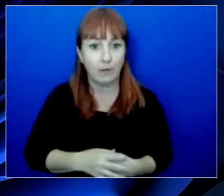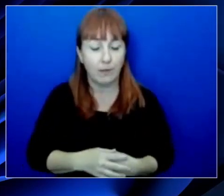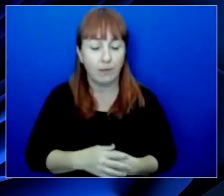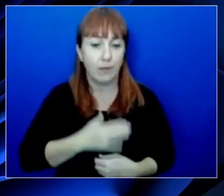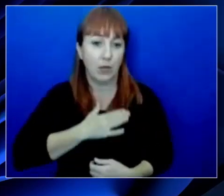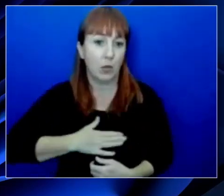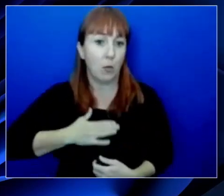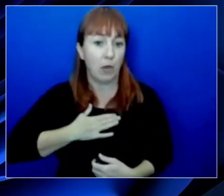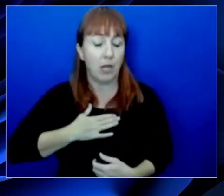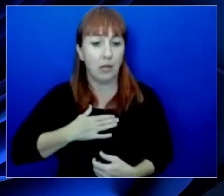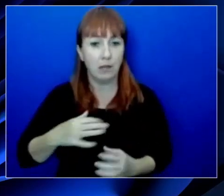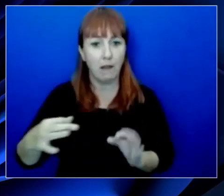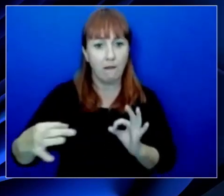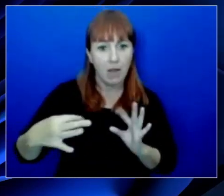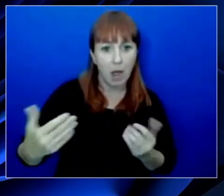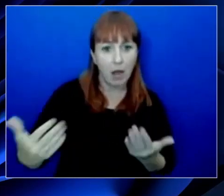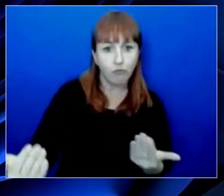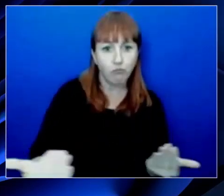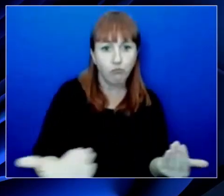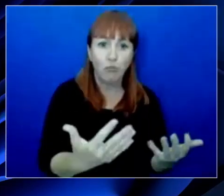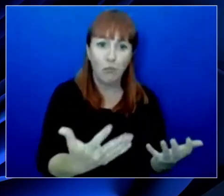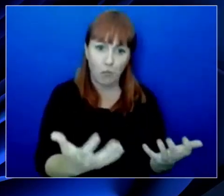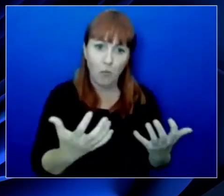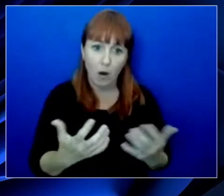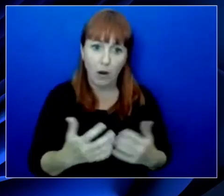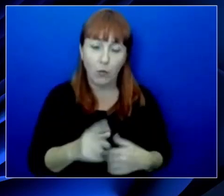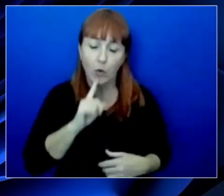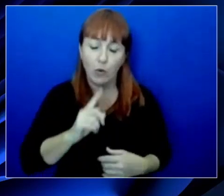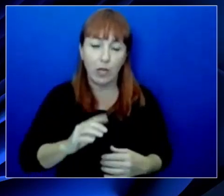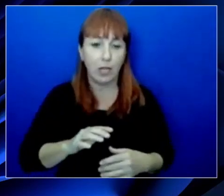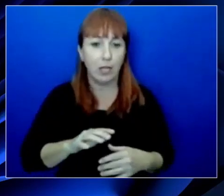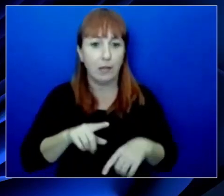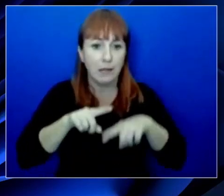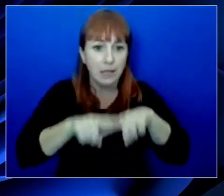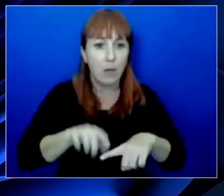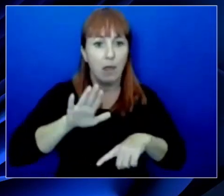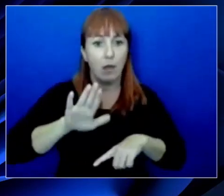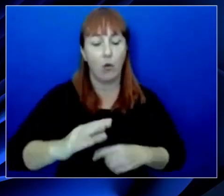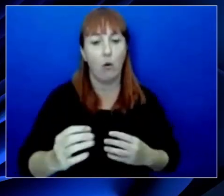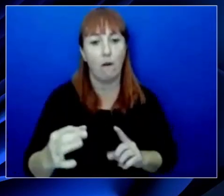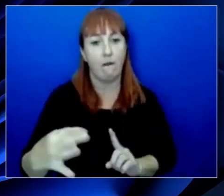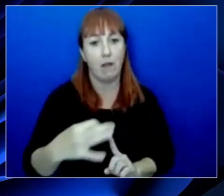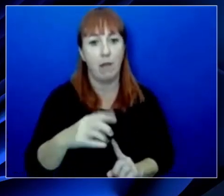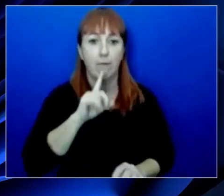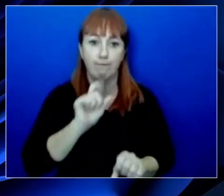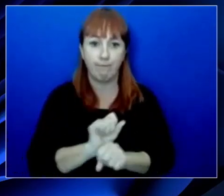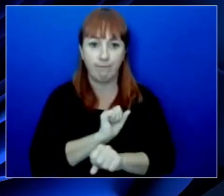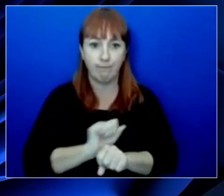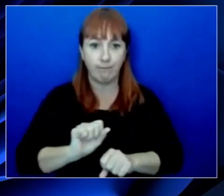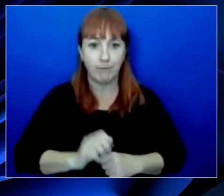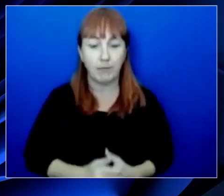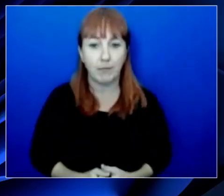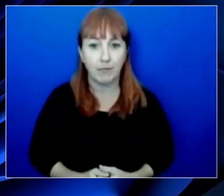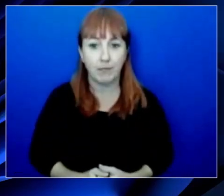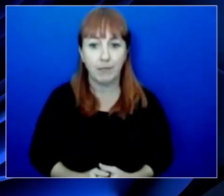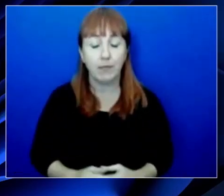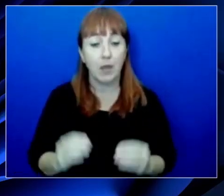to give us feedback and we really thrive on your feedback for sure. Now there's so much more here